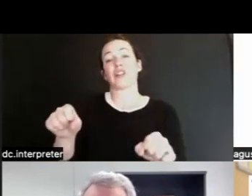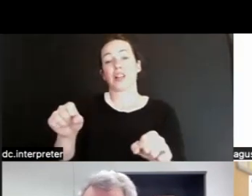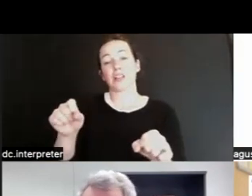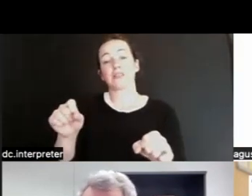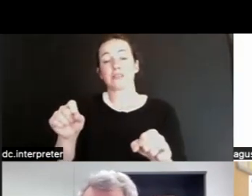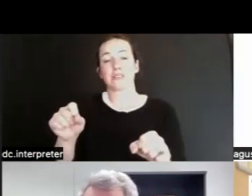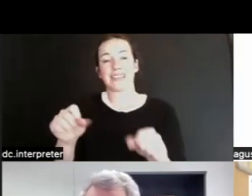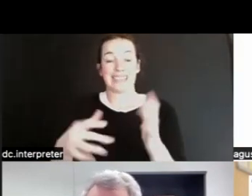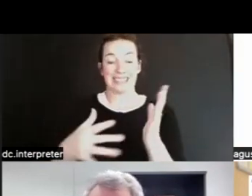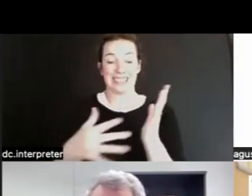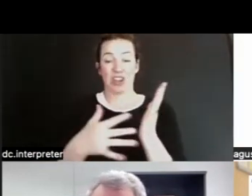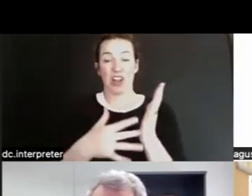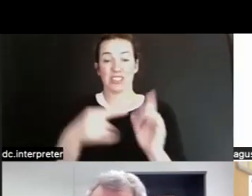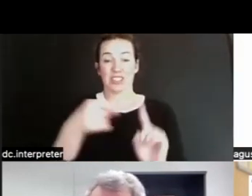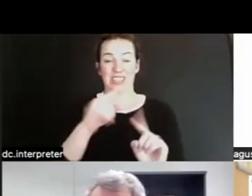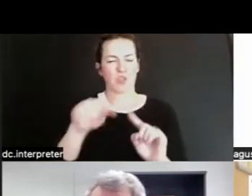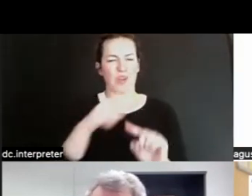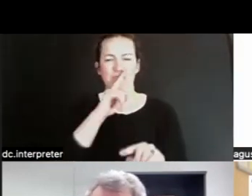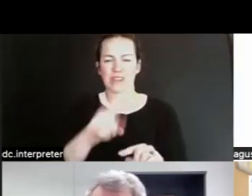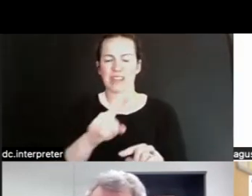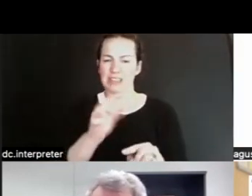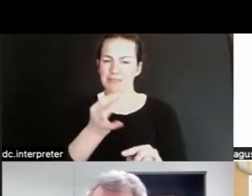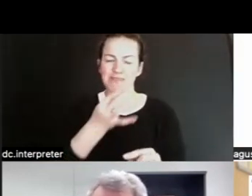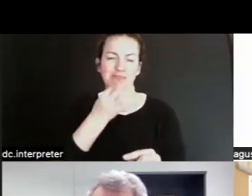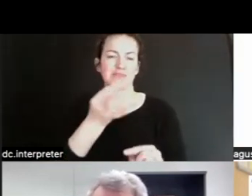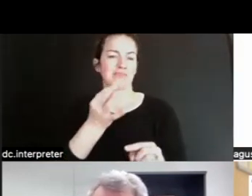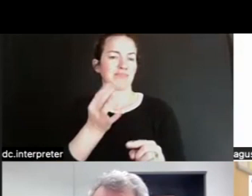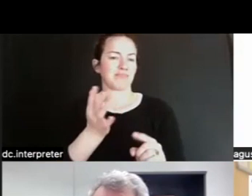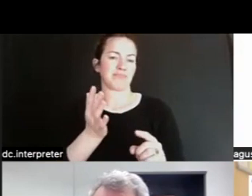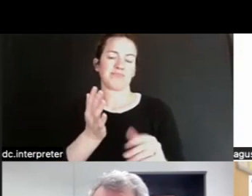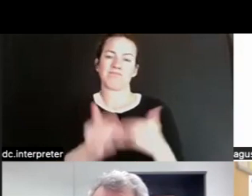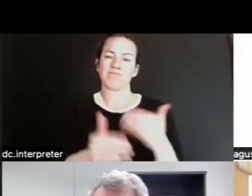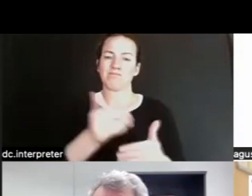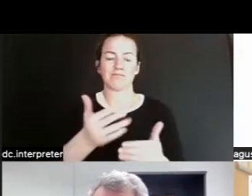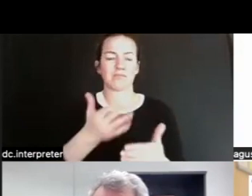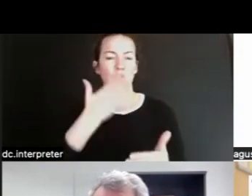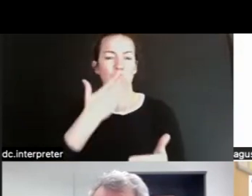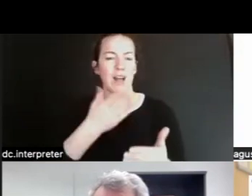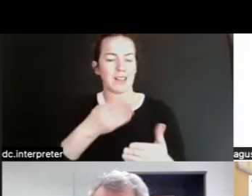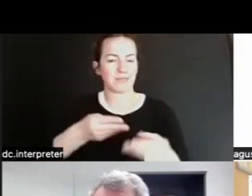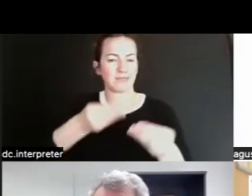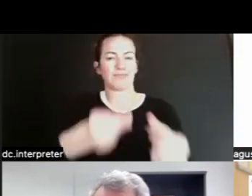um, technology, when it's really carefully and, you know, well implemented, it's something that